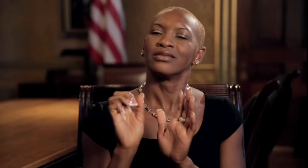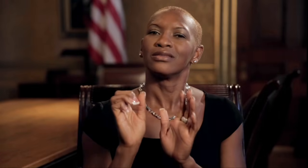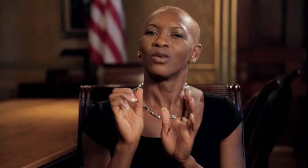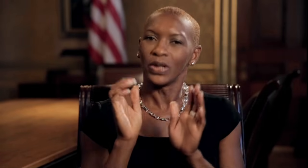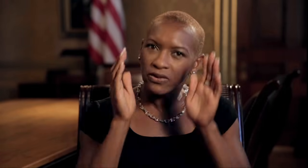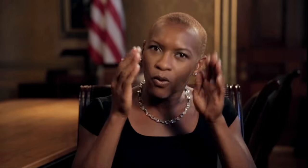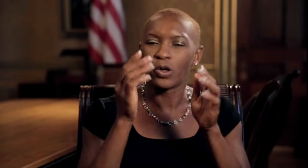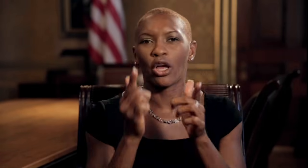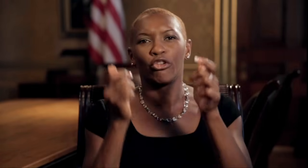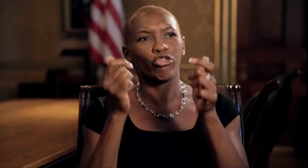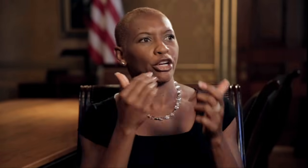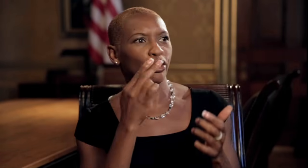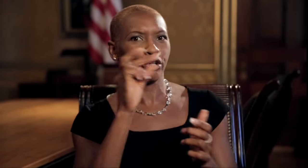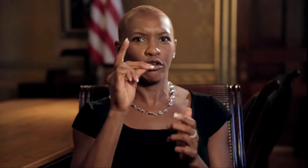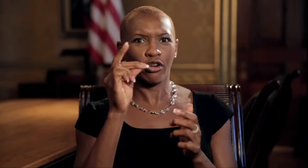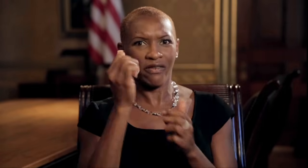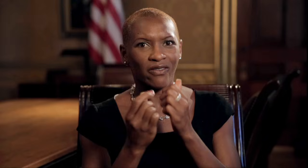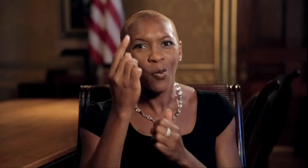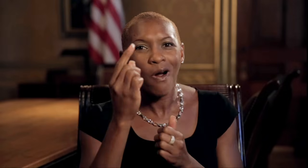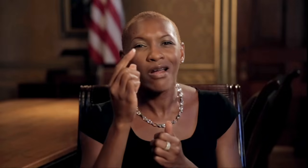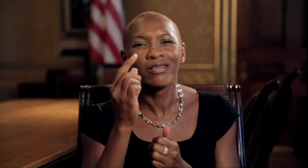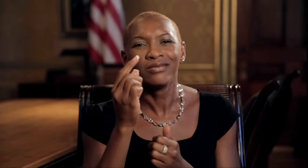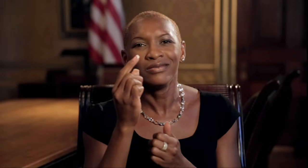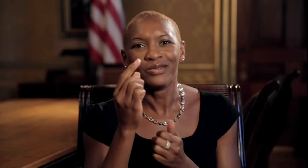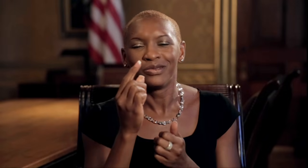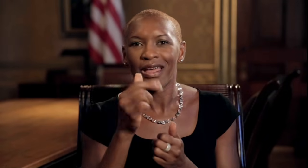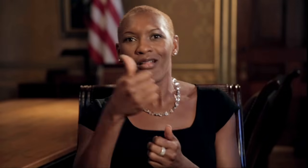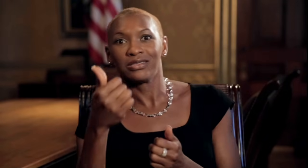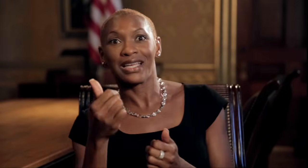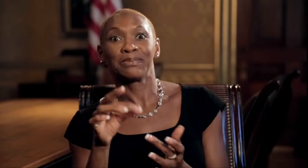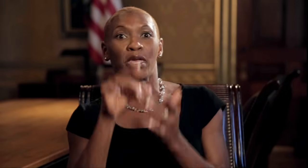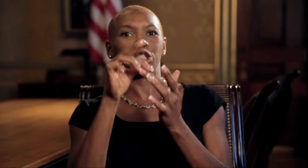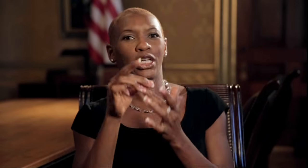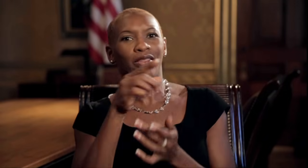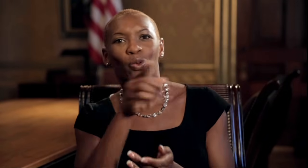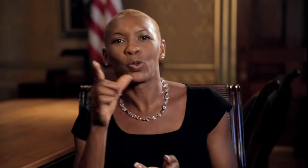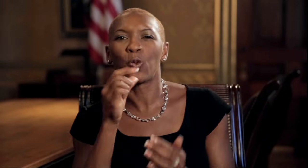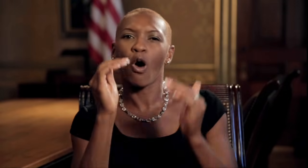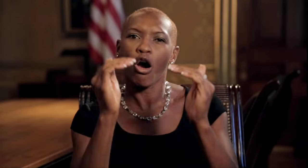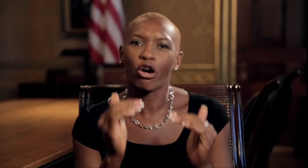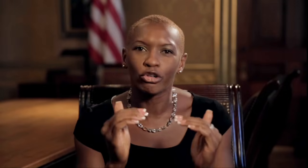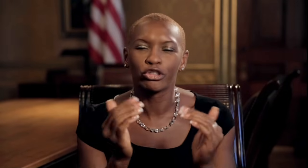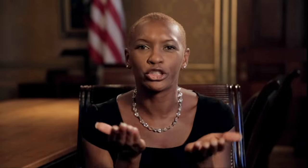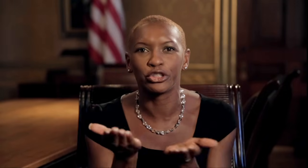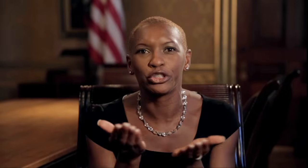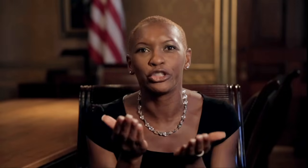We should focus on the greater good of everyone, especially those who are underserved